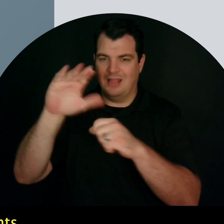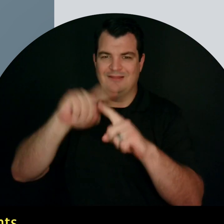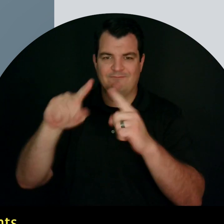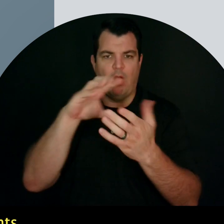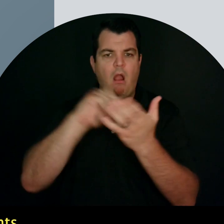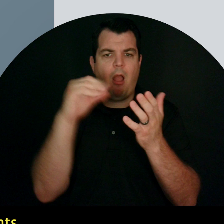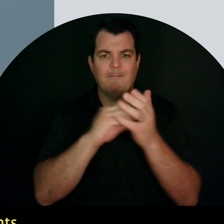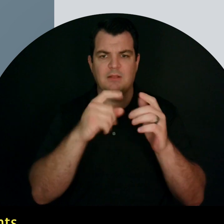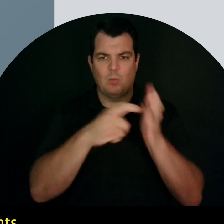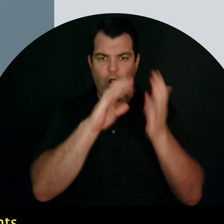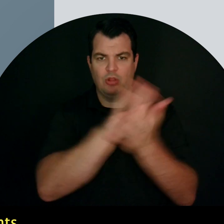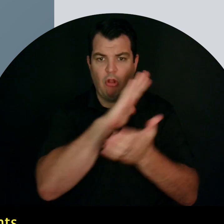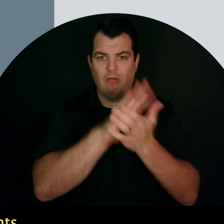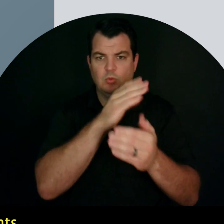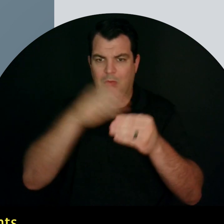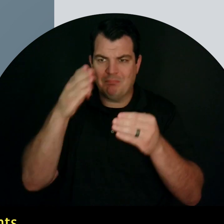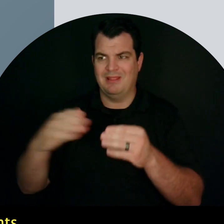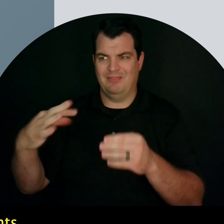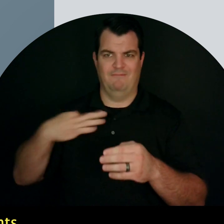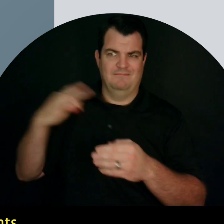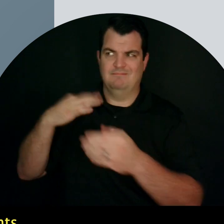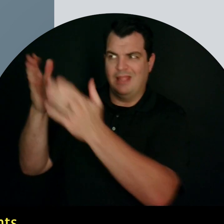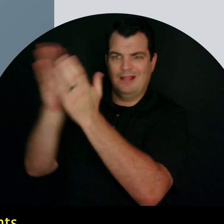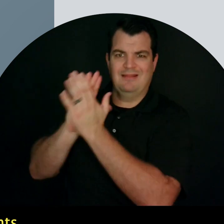of required documents to complete their claim application later.